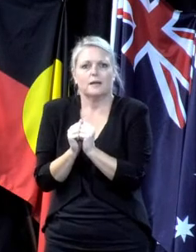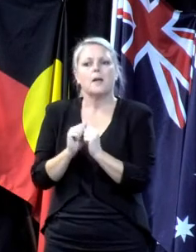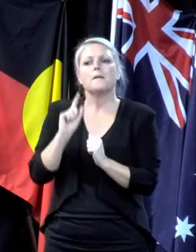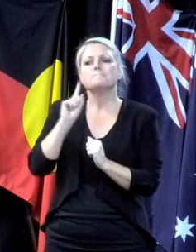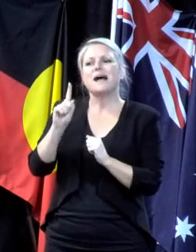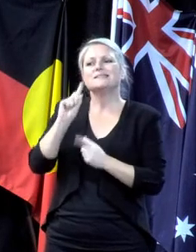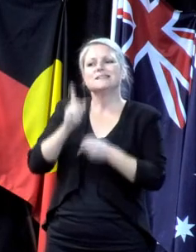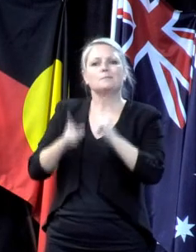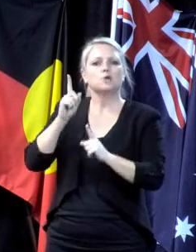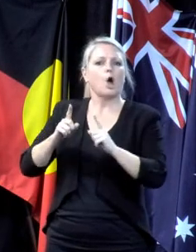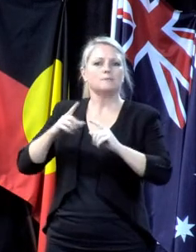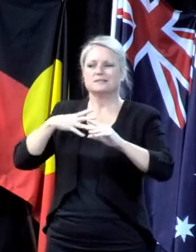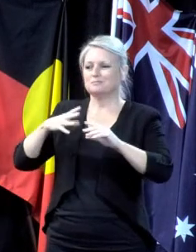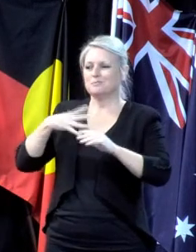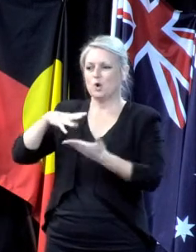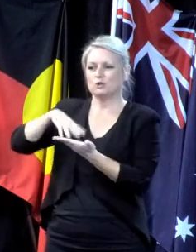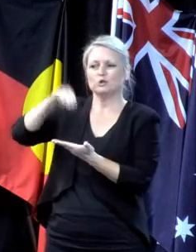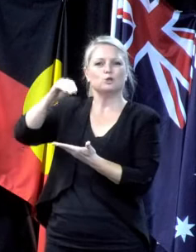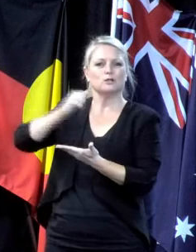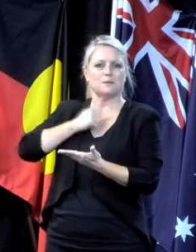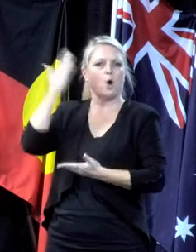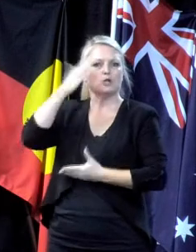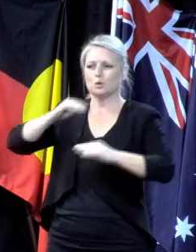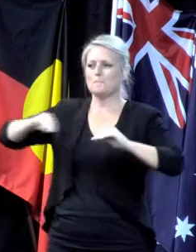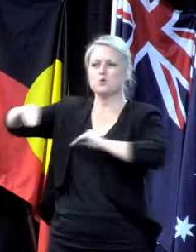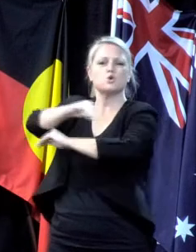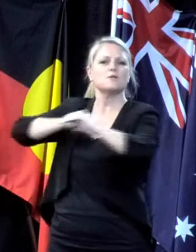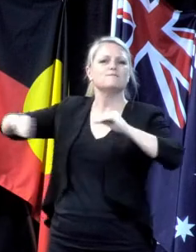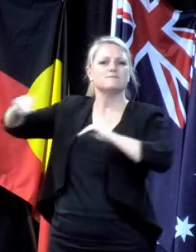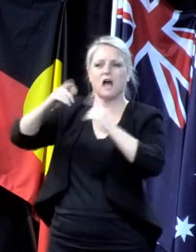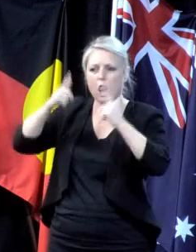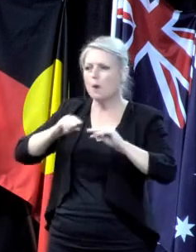And so, basically, your overall package is very similar to what it was before. Okay.